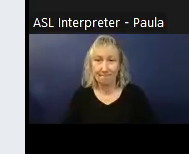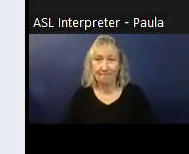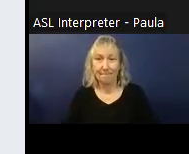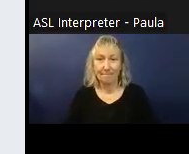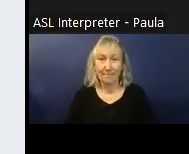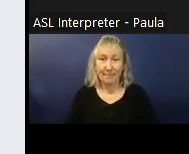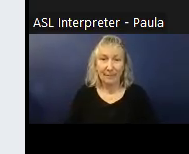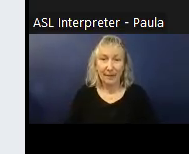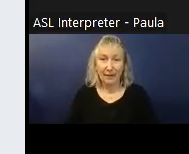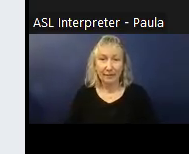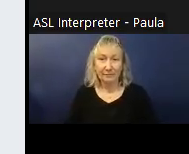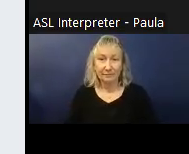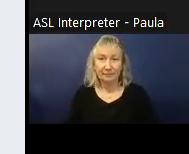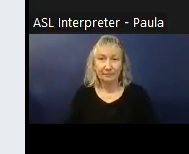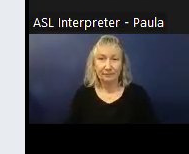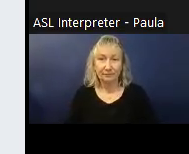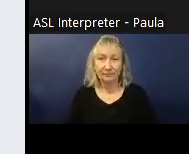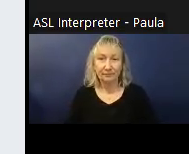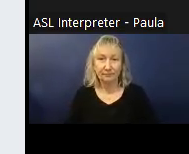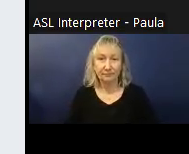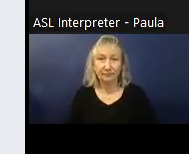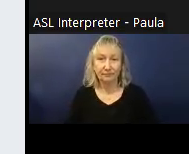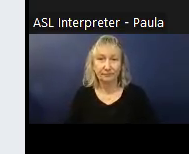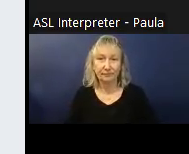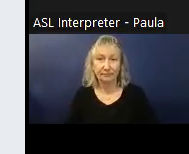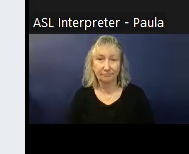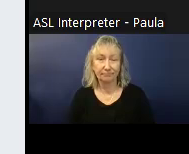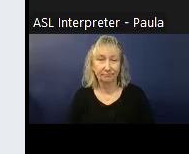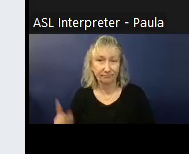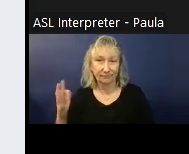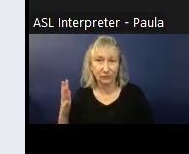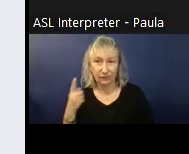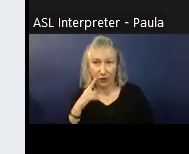for that section from us, from me. All right, thank you, Nicolette.